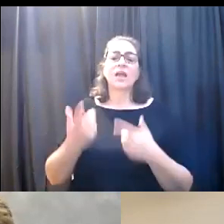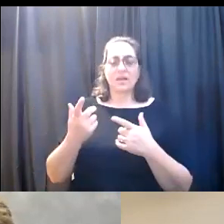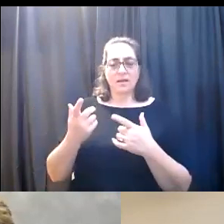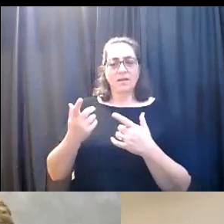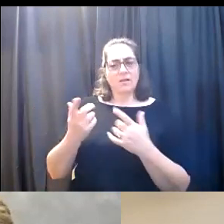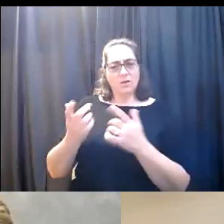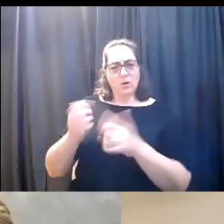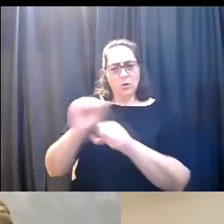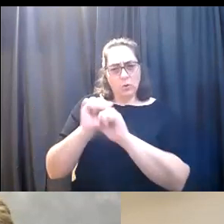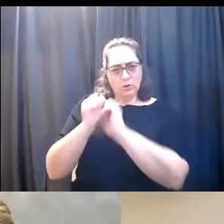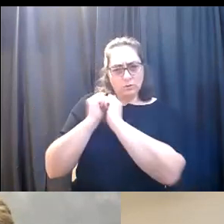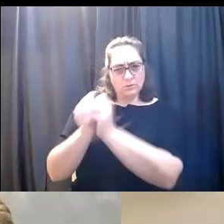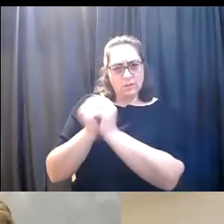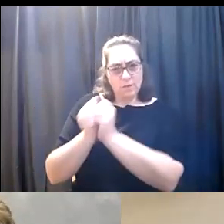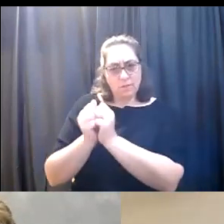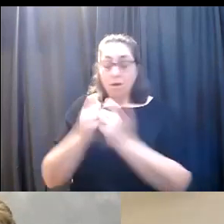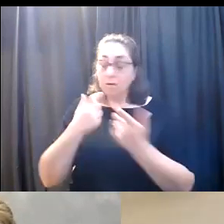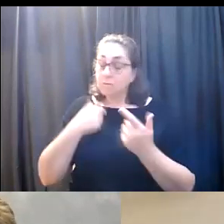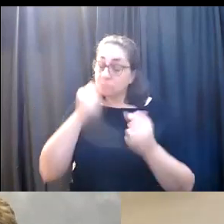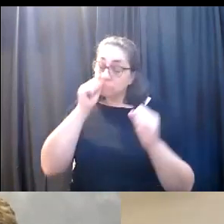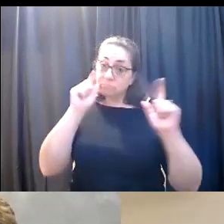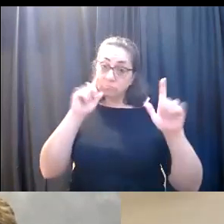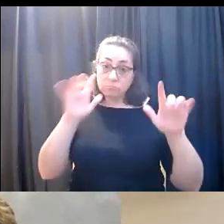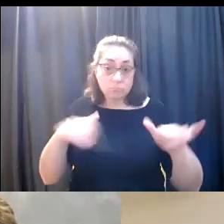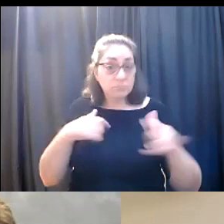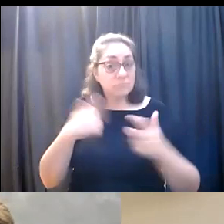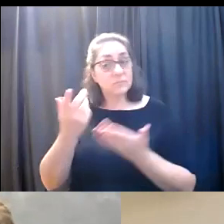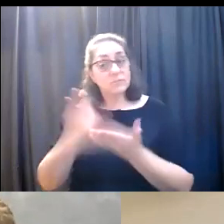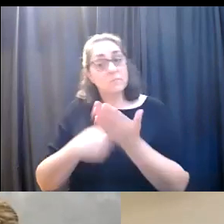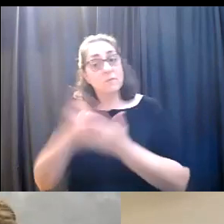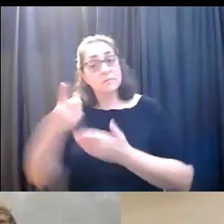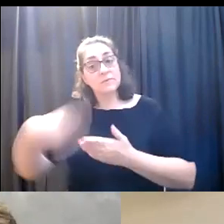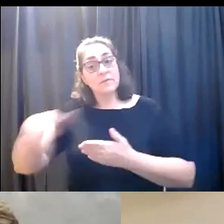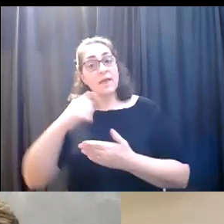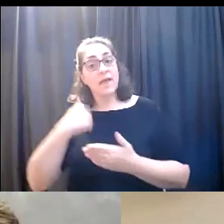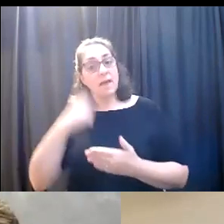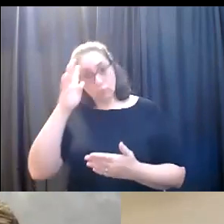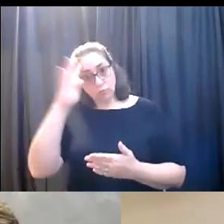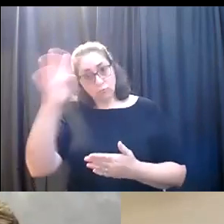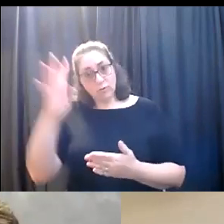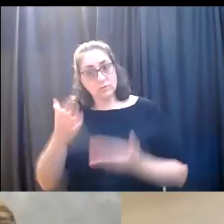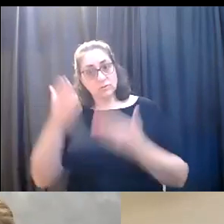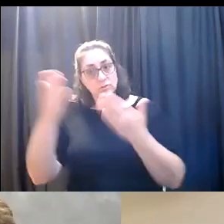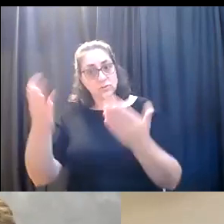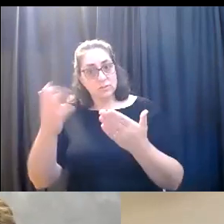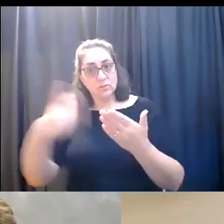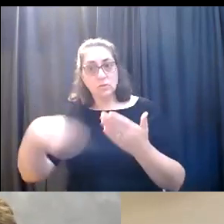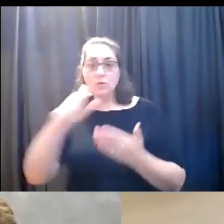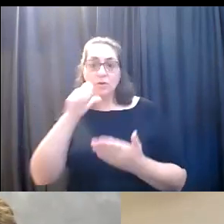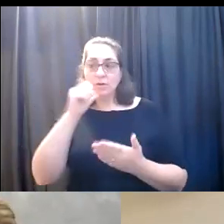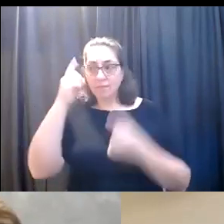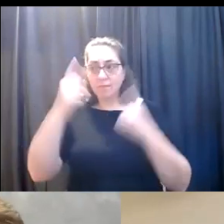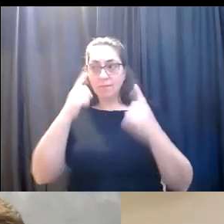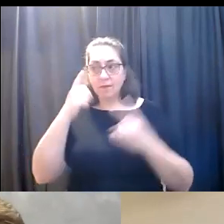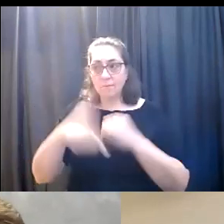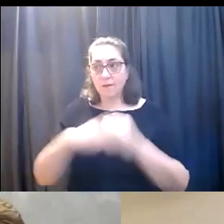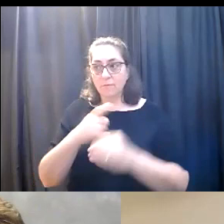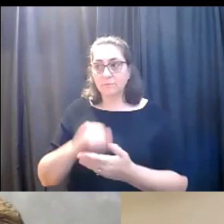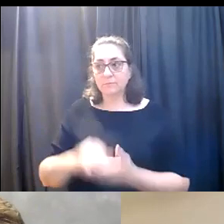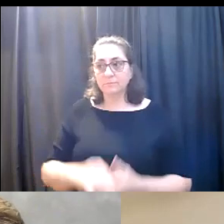surgical graduate, the equivalent of the masks used for surgeon feral surgeries. They're not N95,